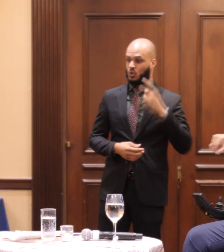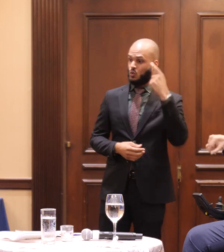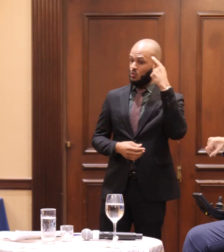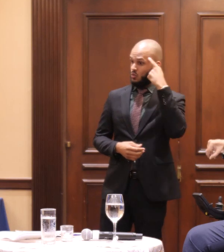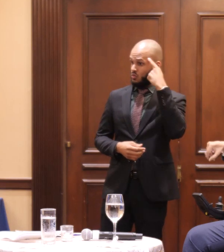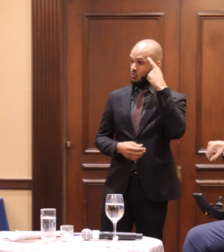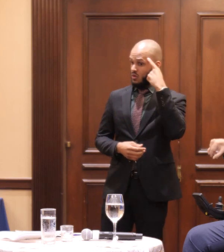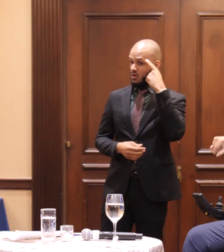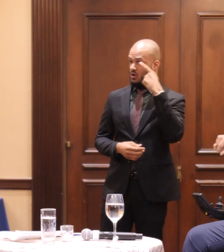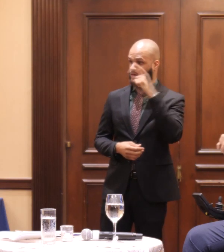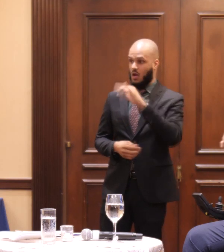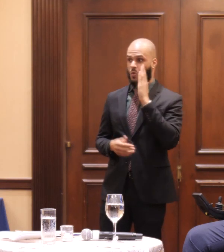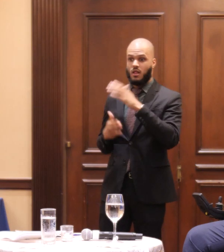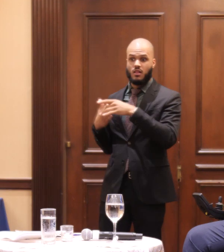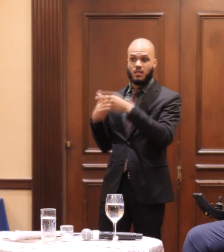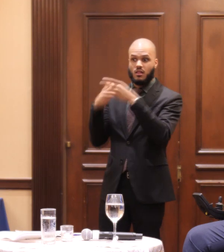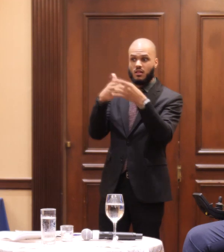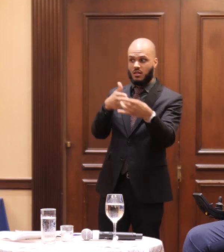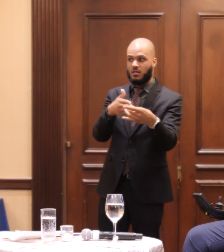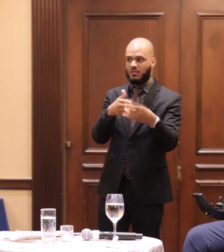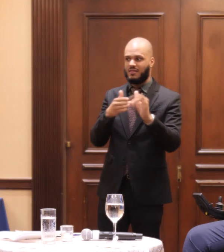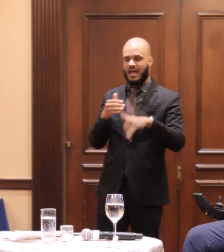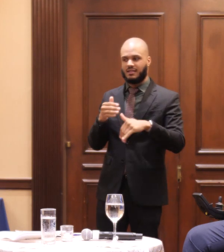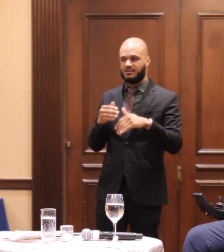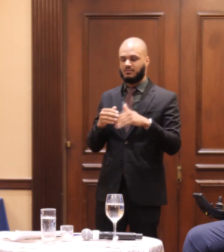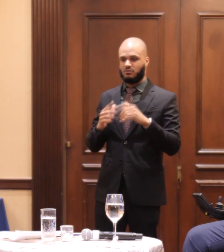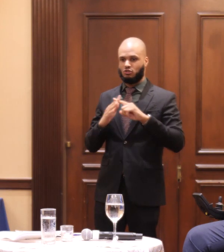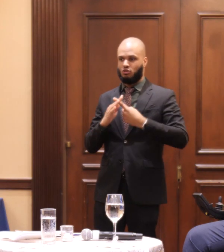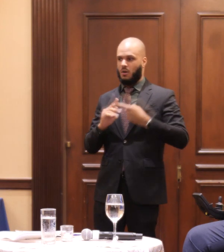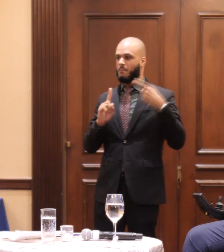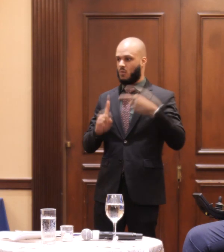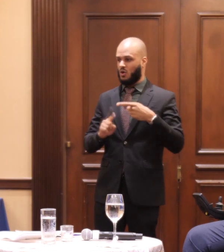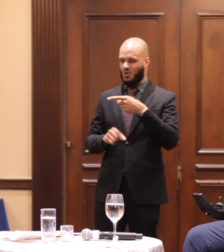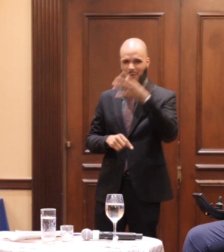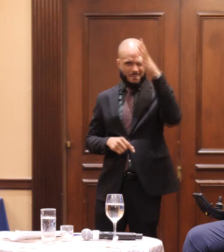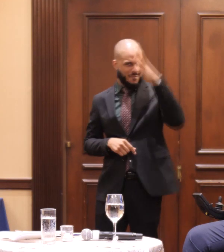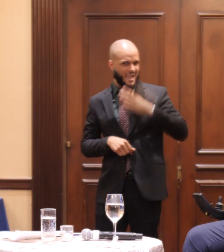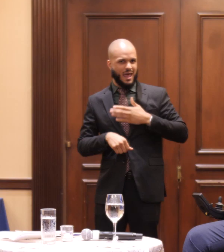deliver the law or the launching pad so you are a man in a mission just looking for the